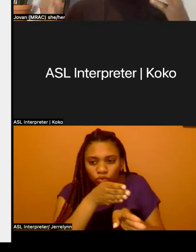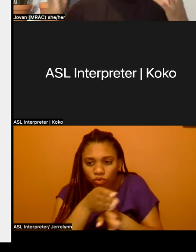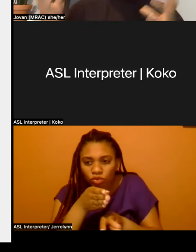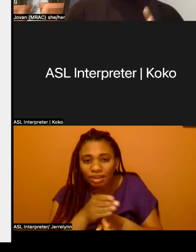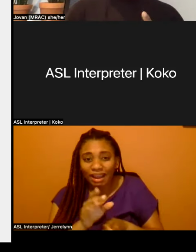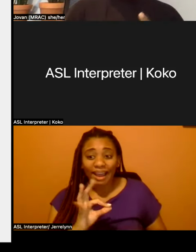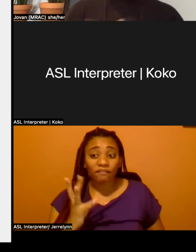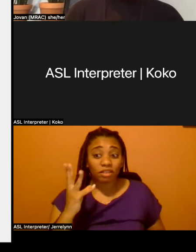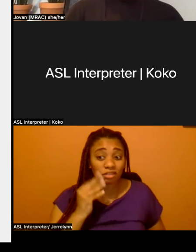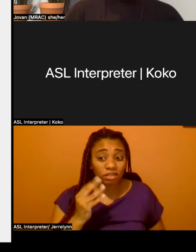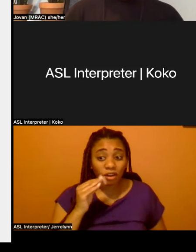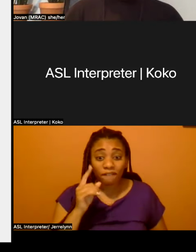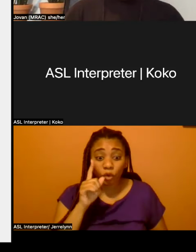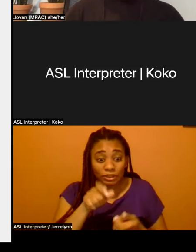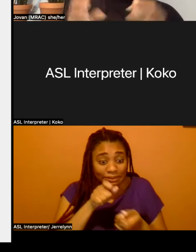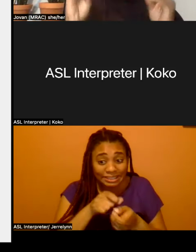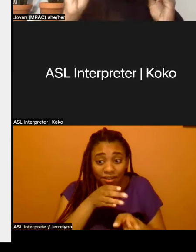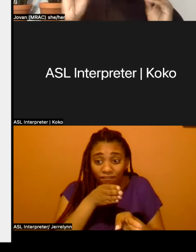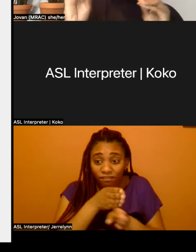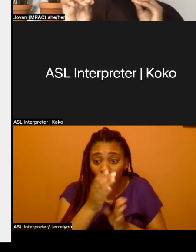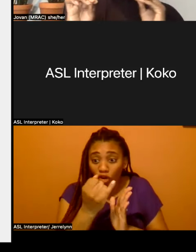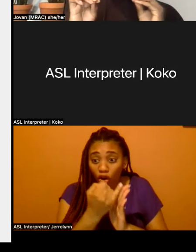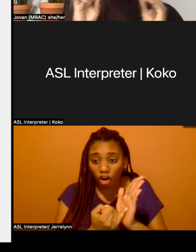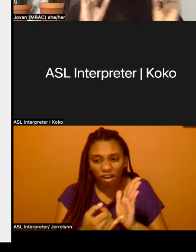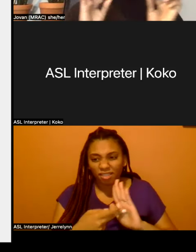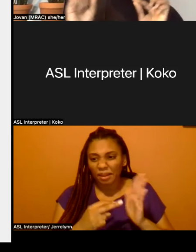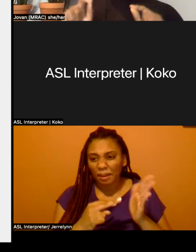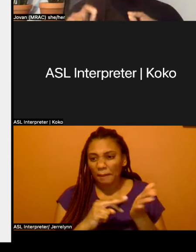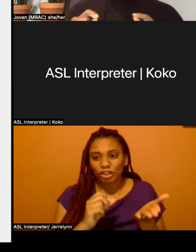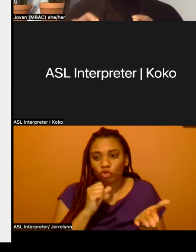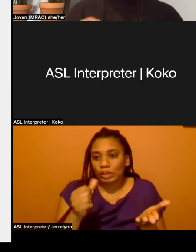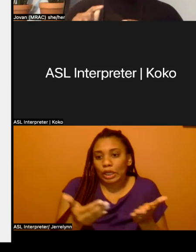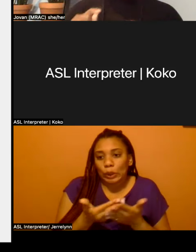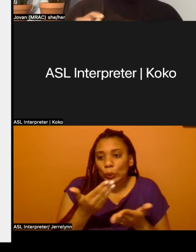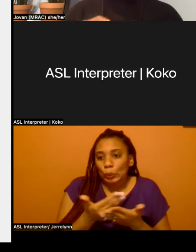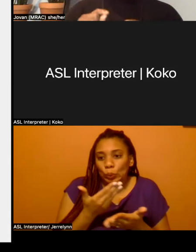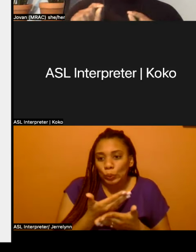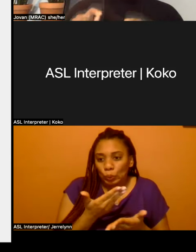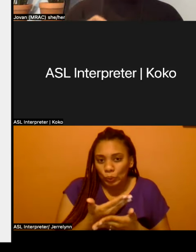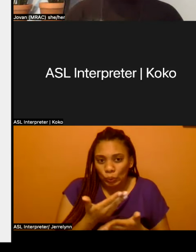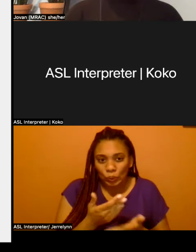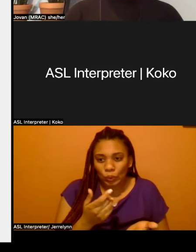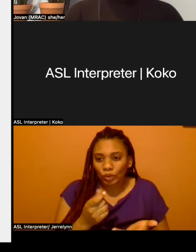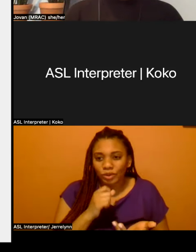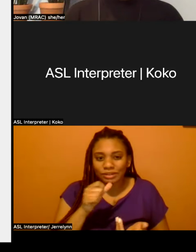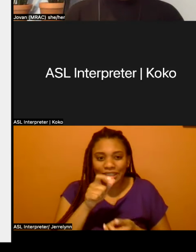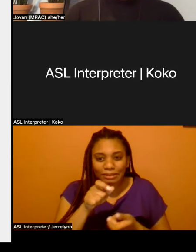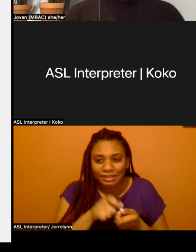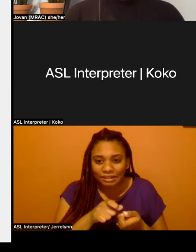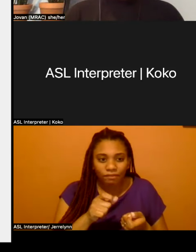then you are not an emerging artist. Because these are not, this Artists' Futures is not a discipline-specific opportunity.